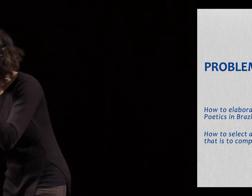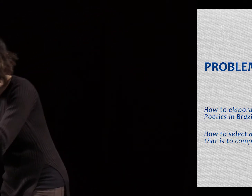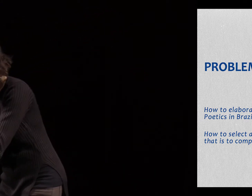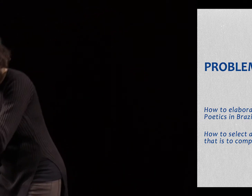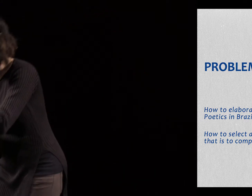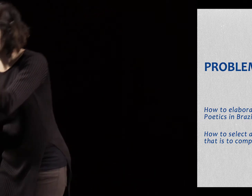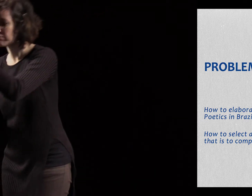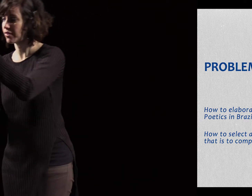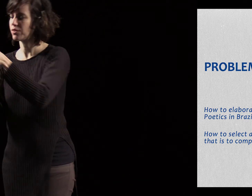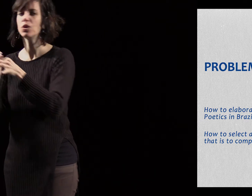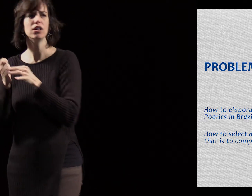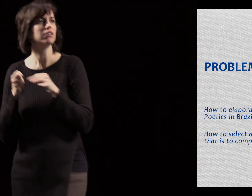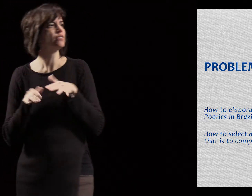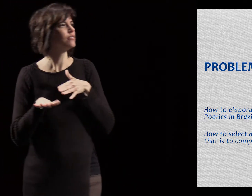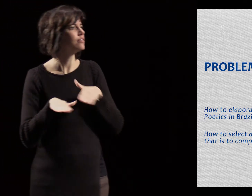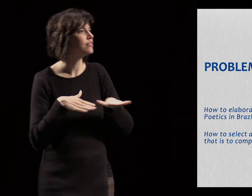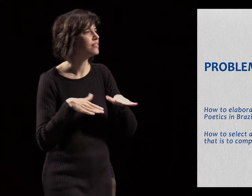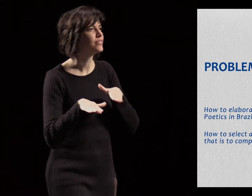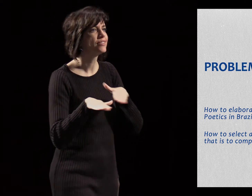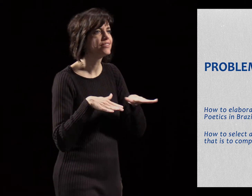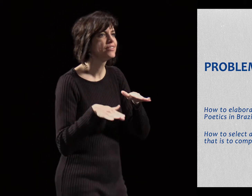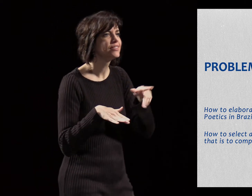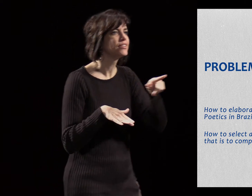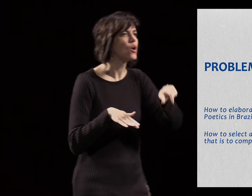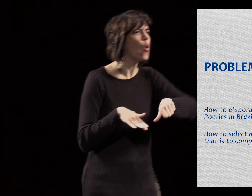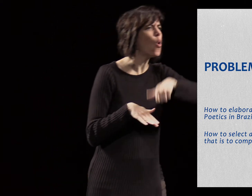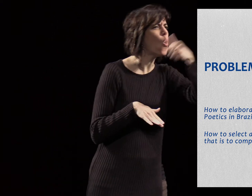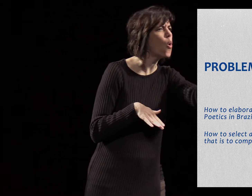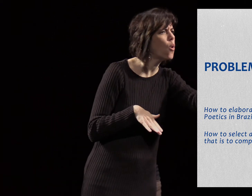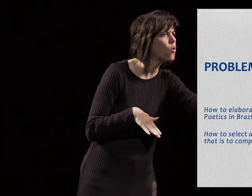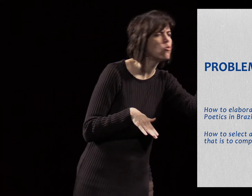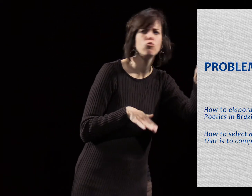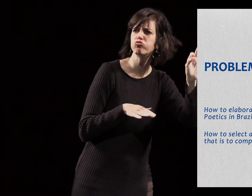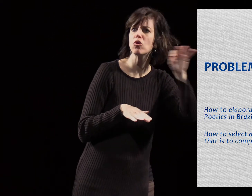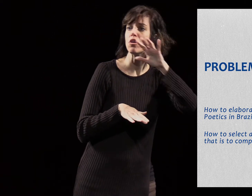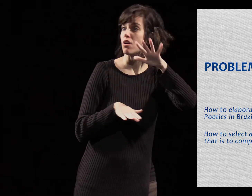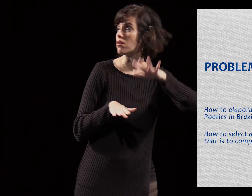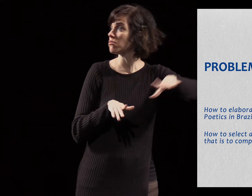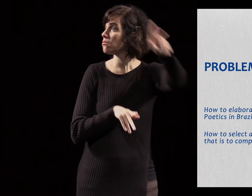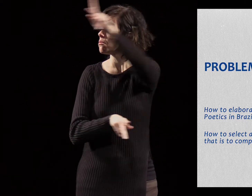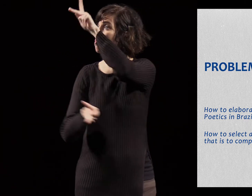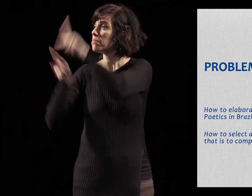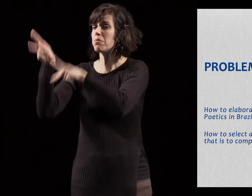perhaps I find one that looks lovely, and I go to a different area, and there's another one,